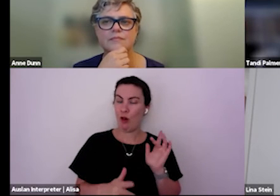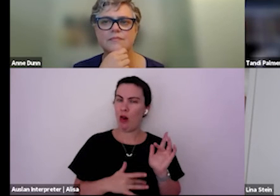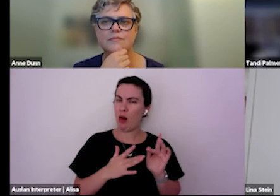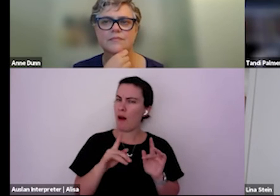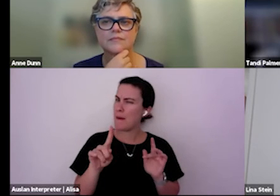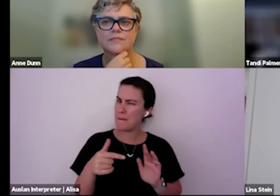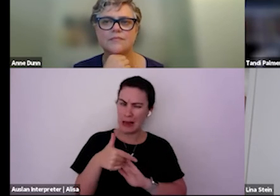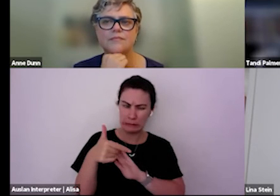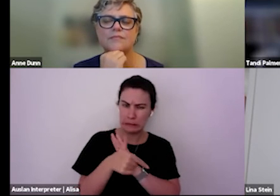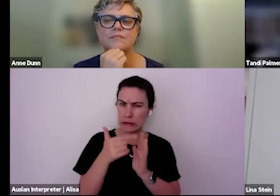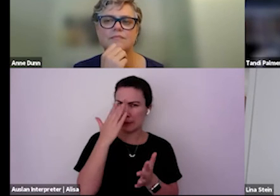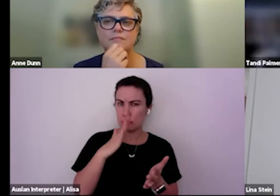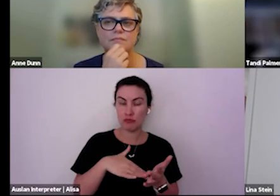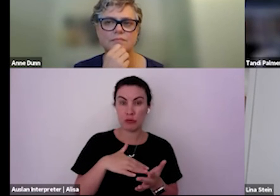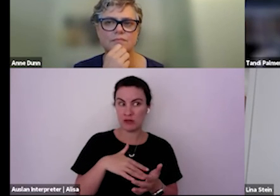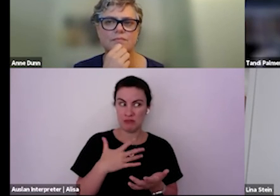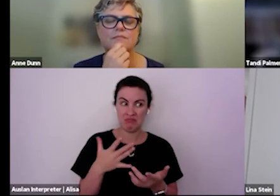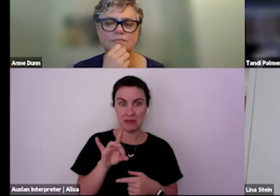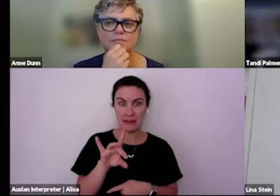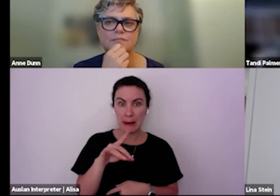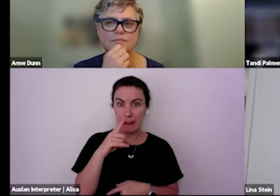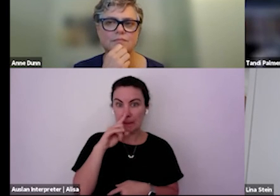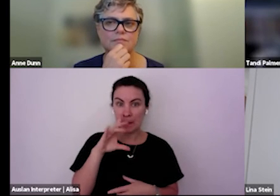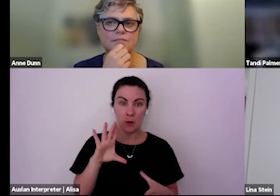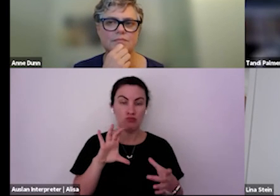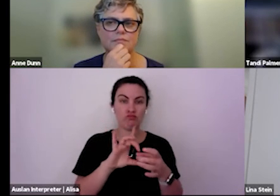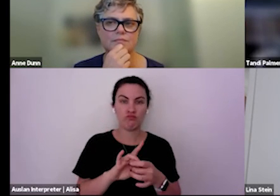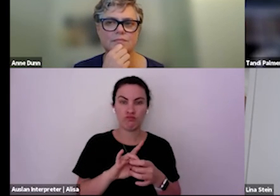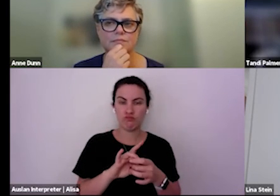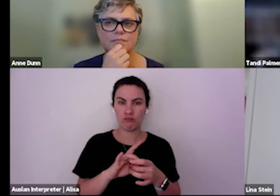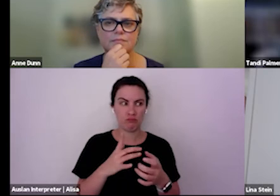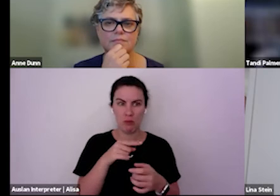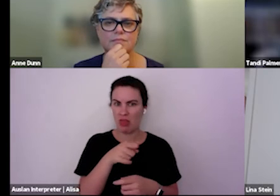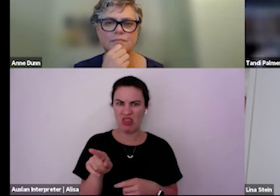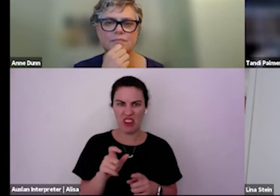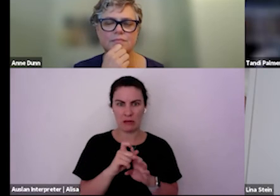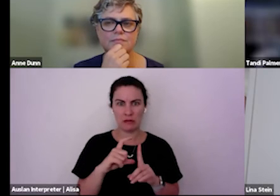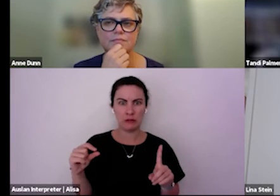look like for 10 people in our audience who are digital devotees or two.